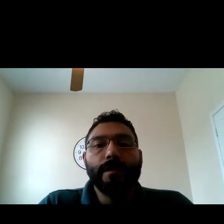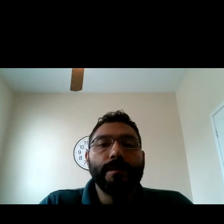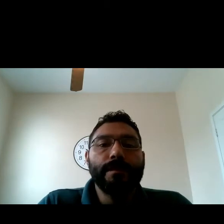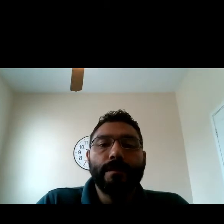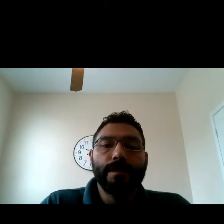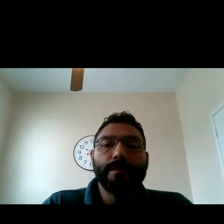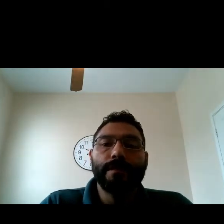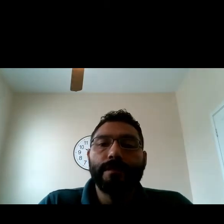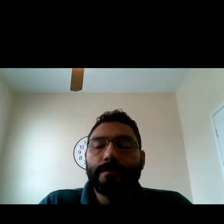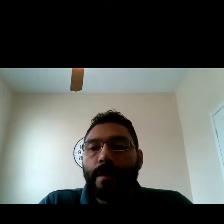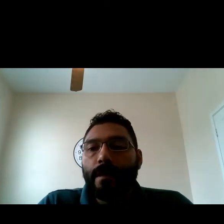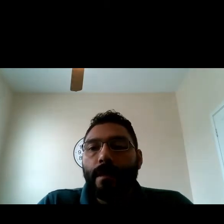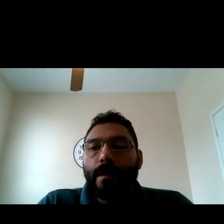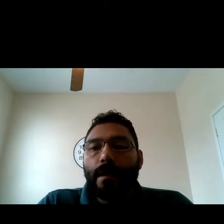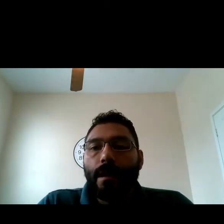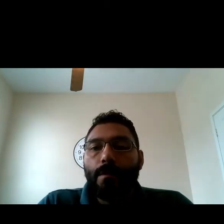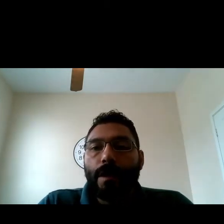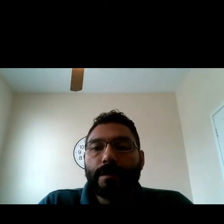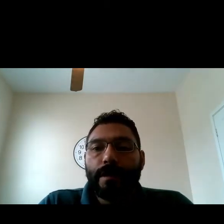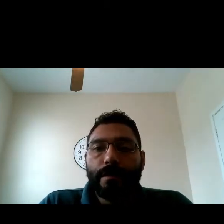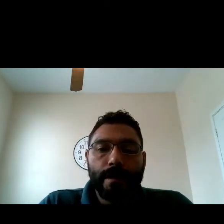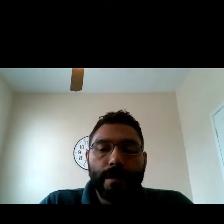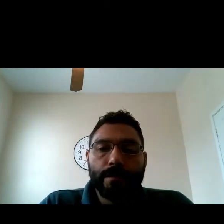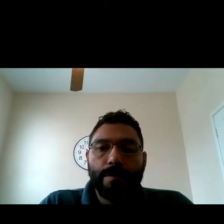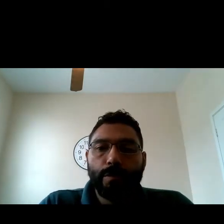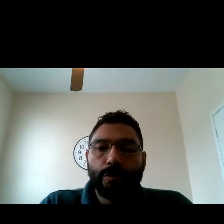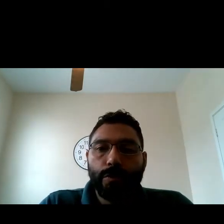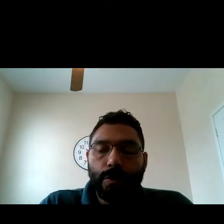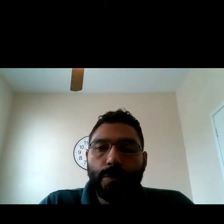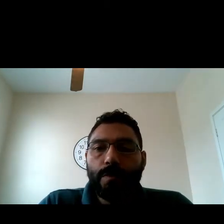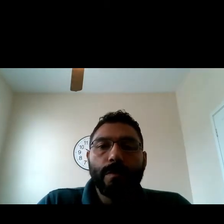in the state of Texas, what is it that it is supposed to do?